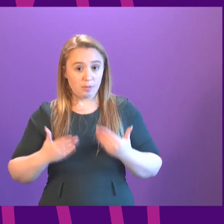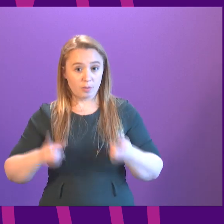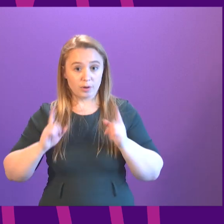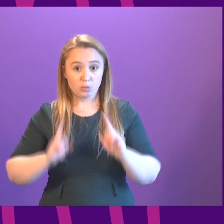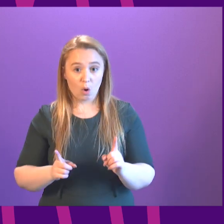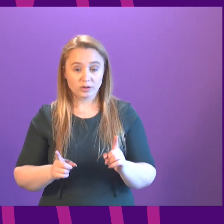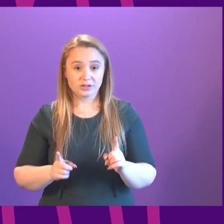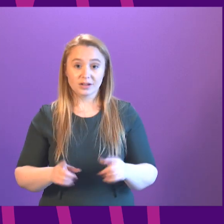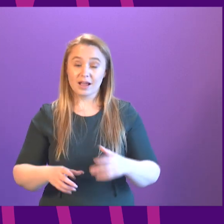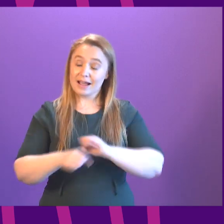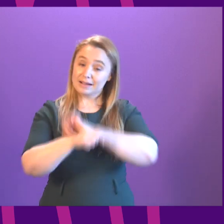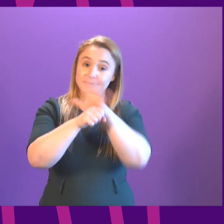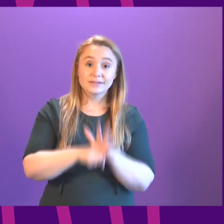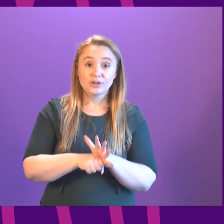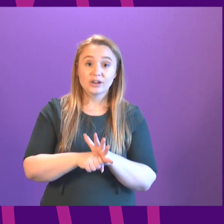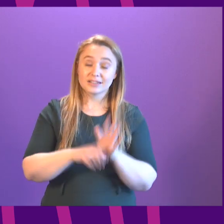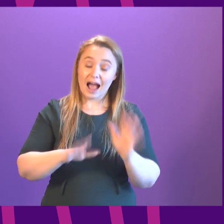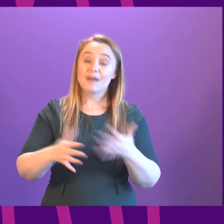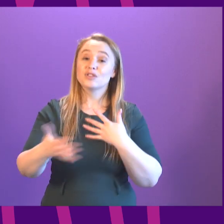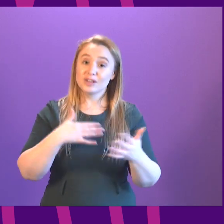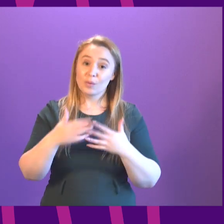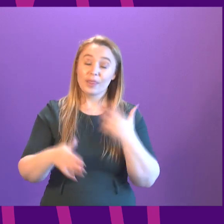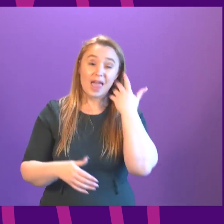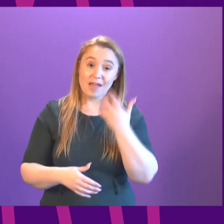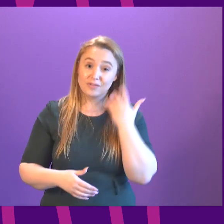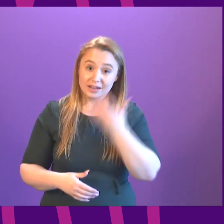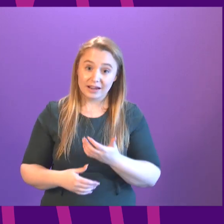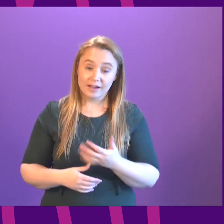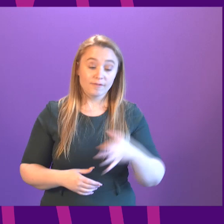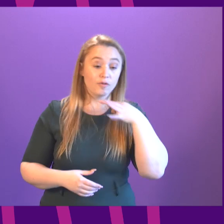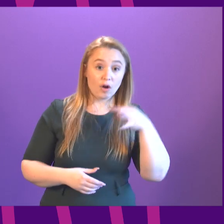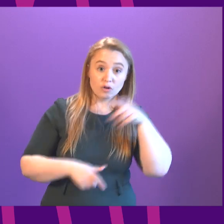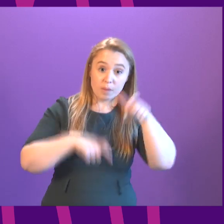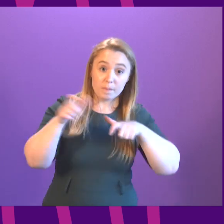reality of the pandemic. That matters for vulnerable people in our care homes, it matters